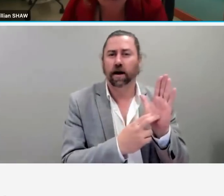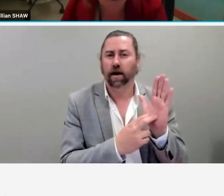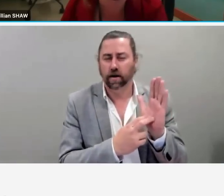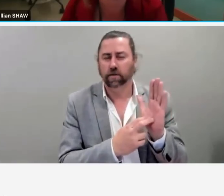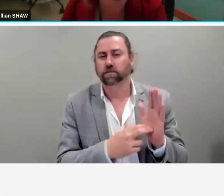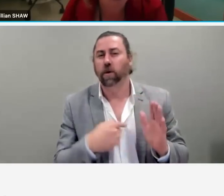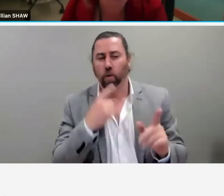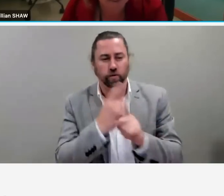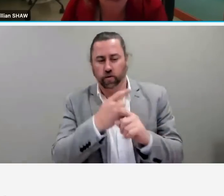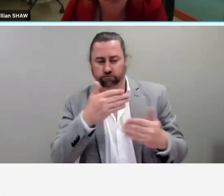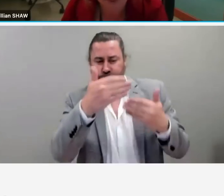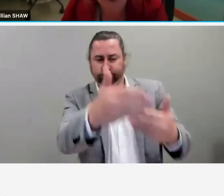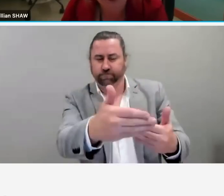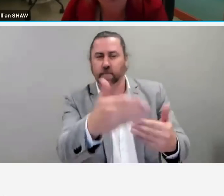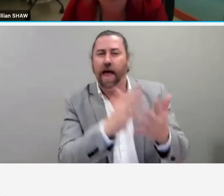the next stage of the consultation process.